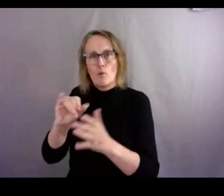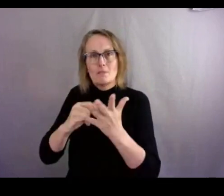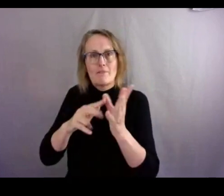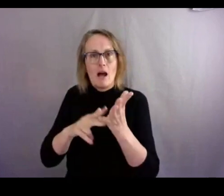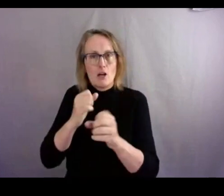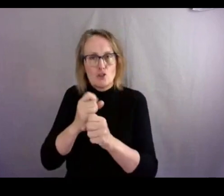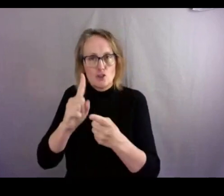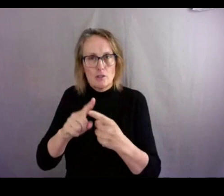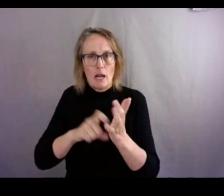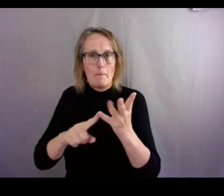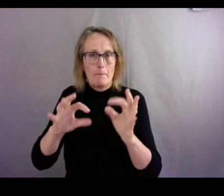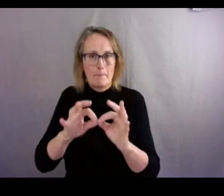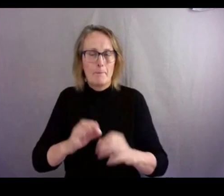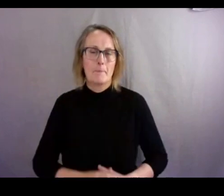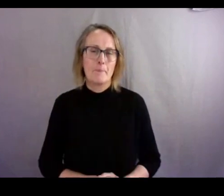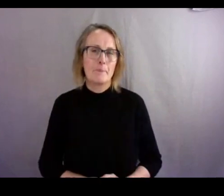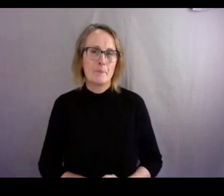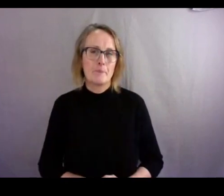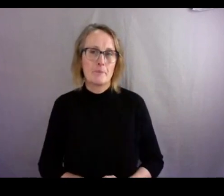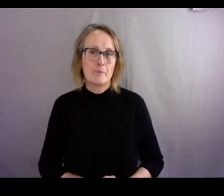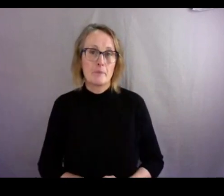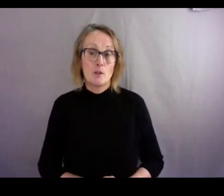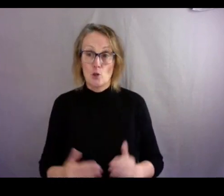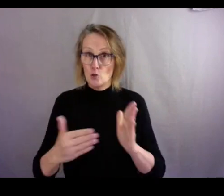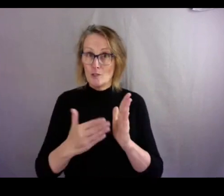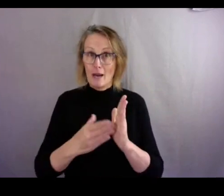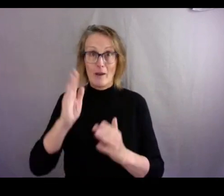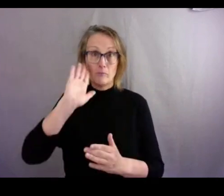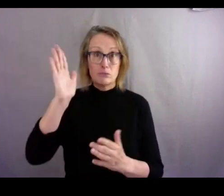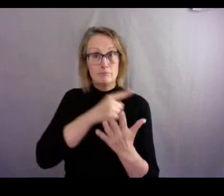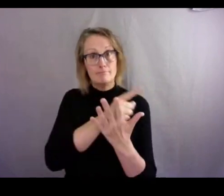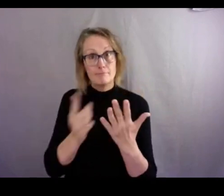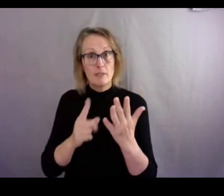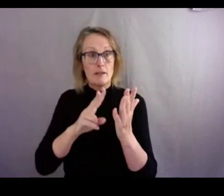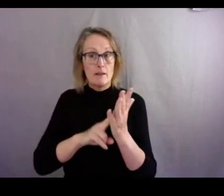We've got a fantastic lineup of speakers today. We've got Vaiana Giraud, we've got Nick Thomas,